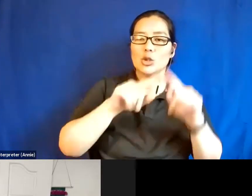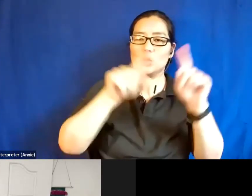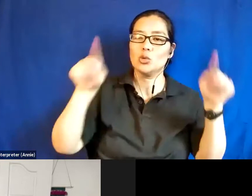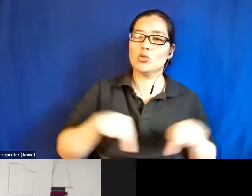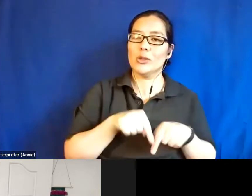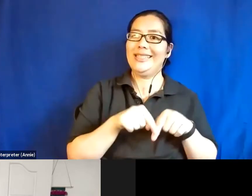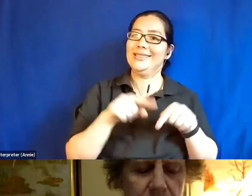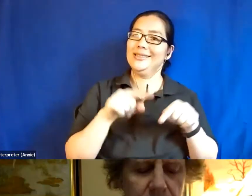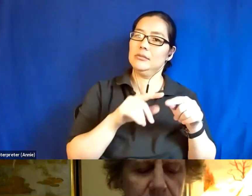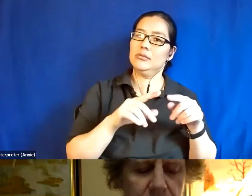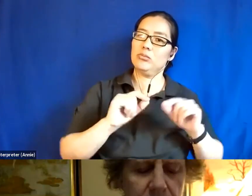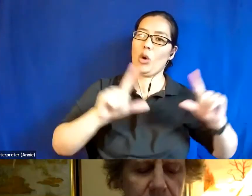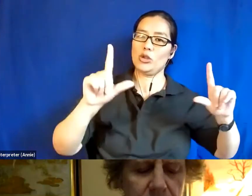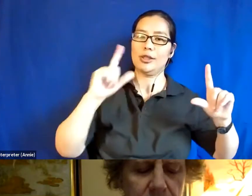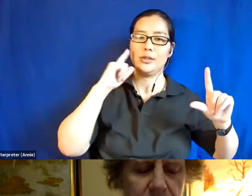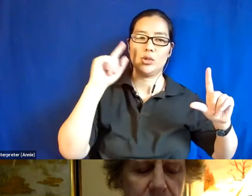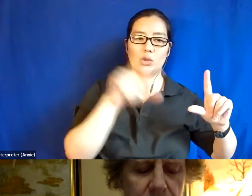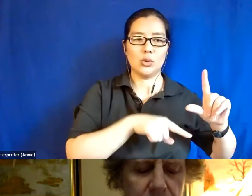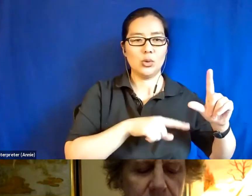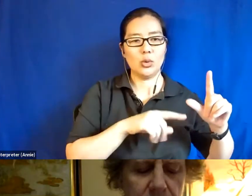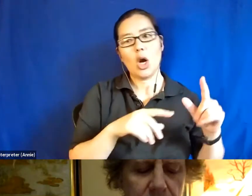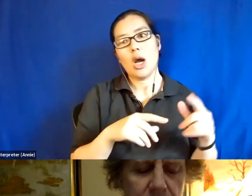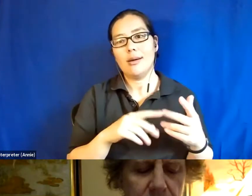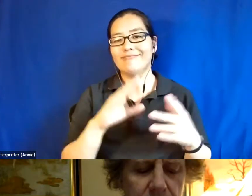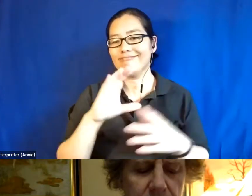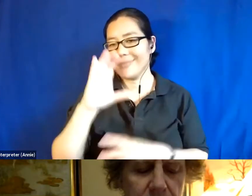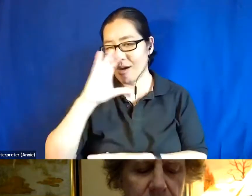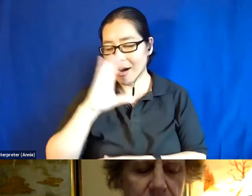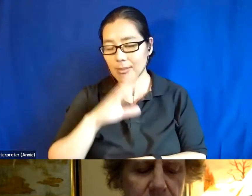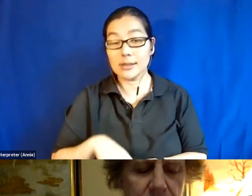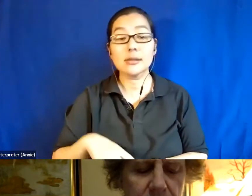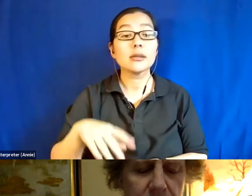Siu for those who would like a description I'm an Asian